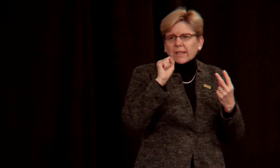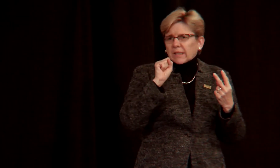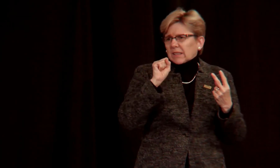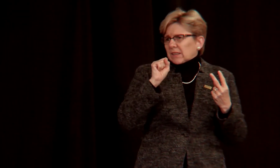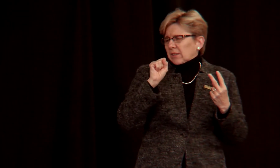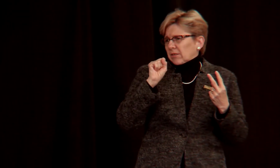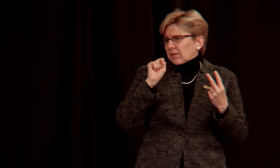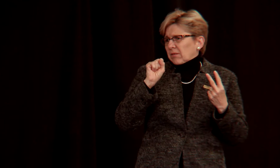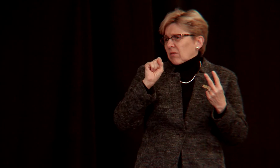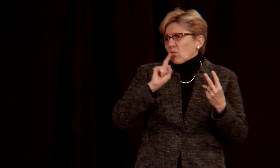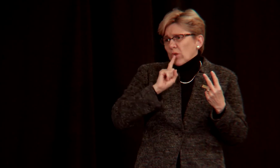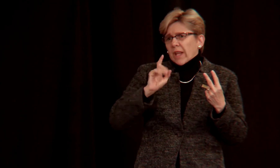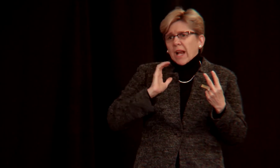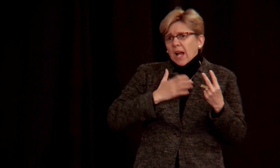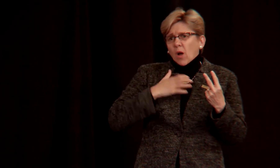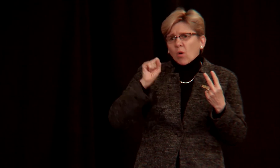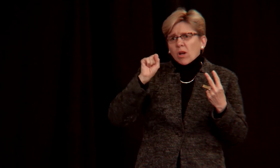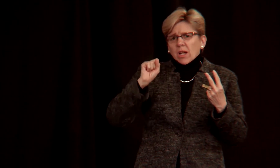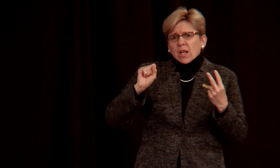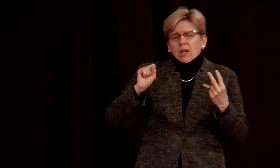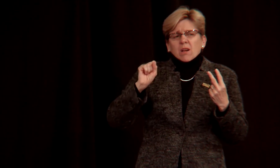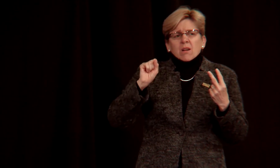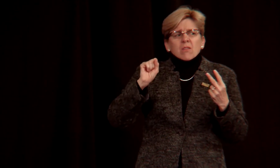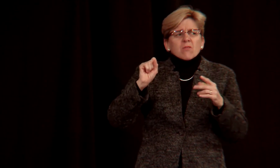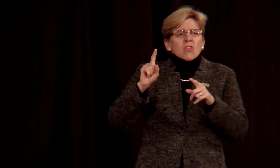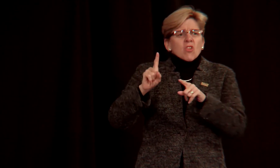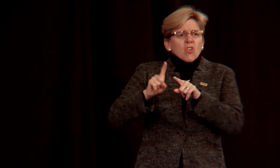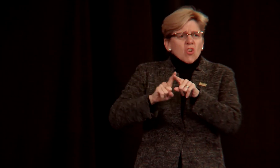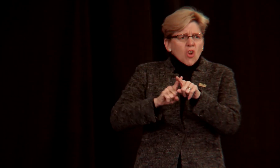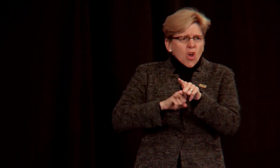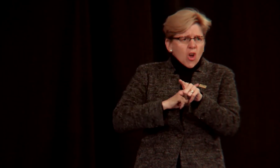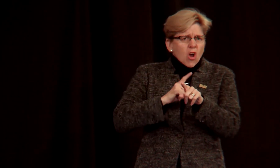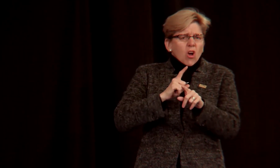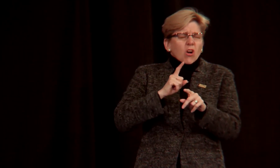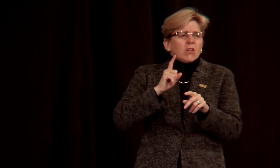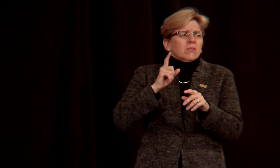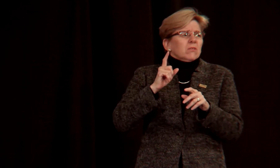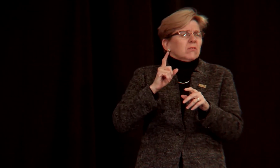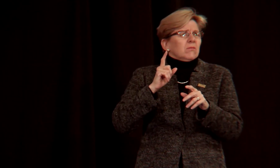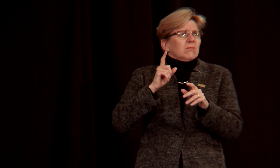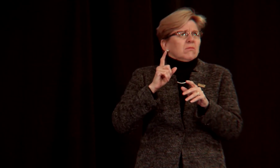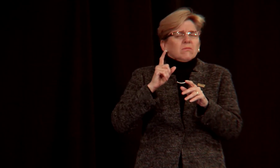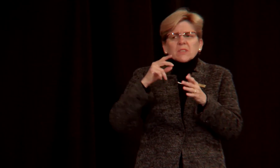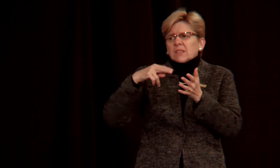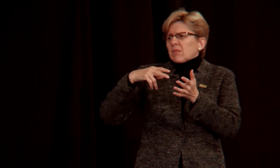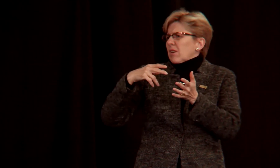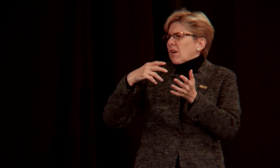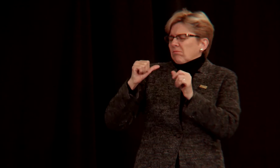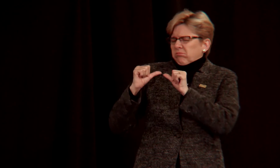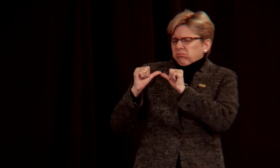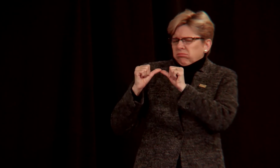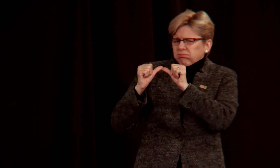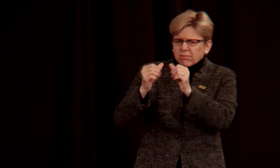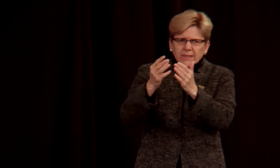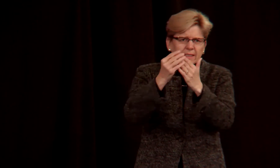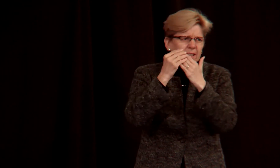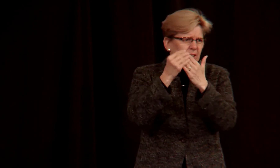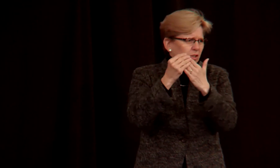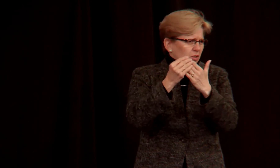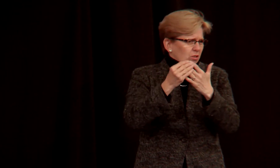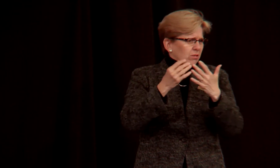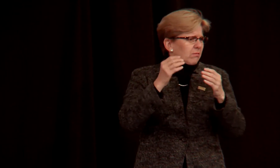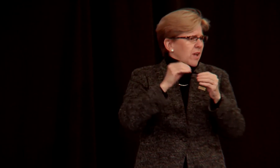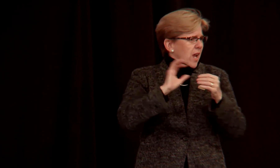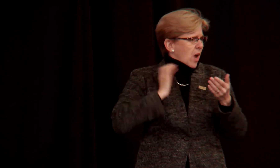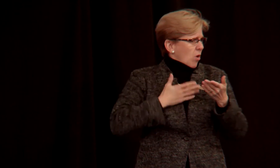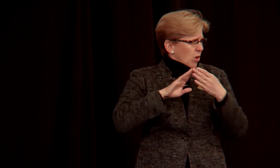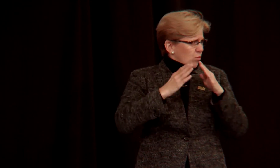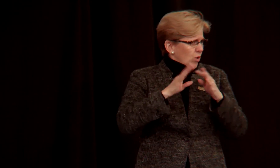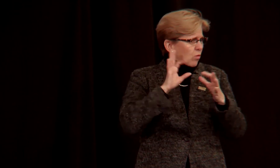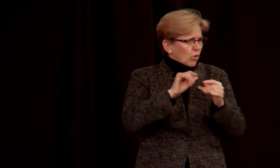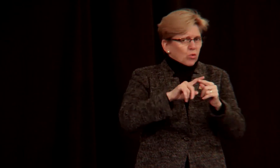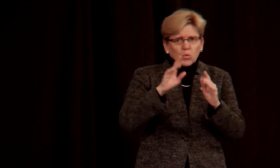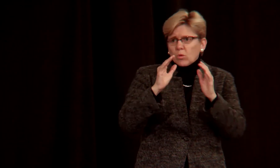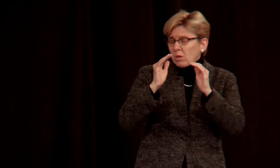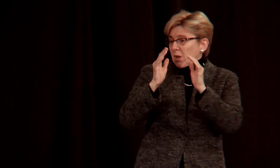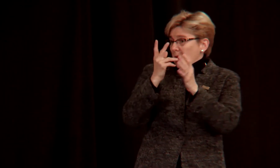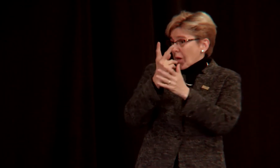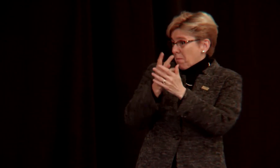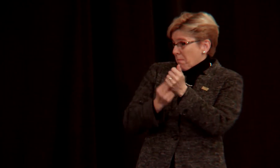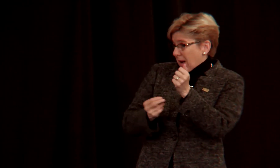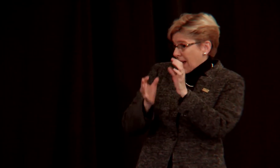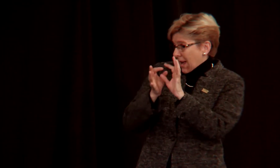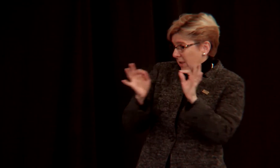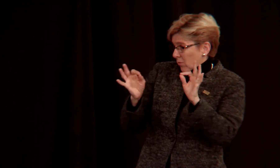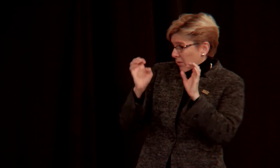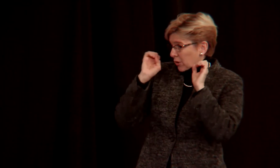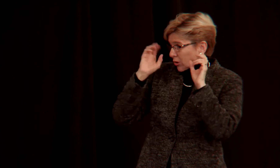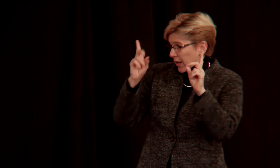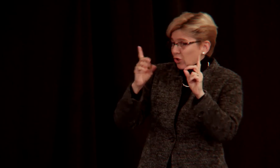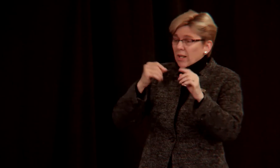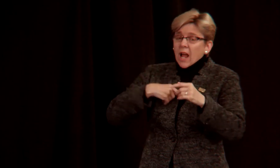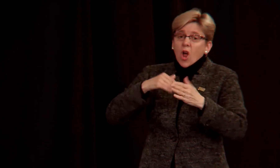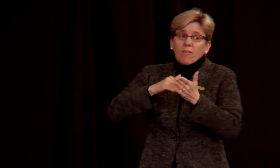One is really our longtime leader in this community for bilingual education